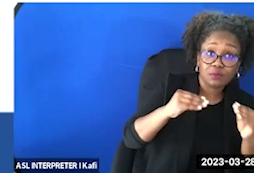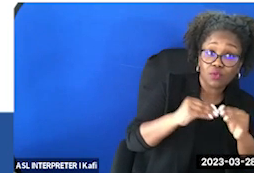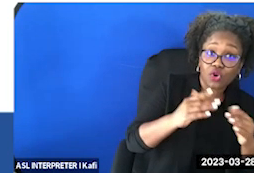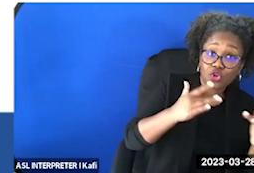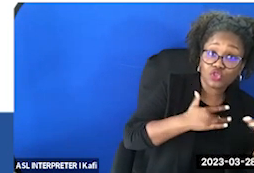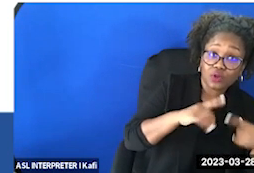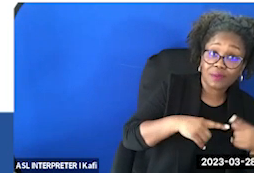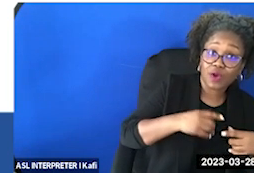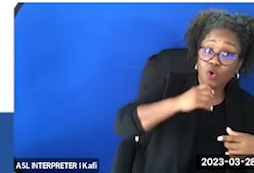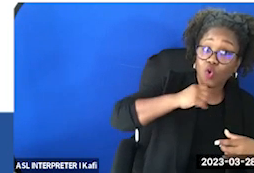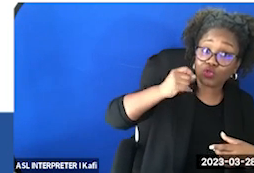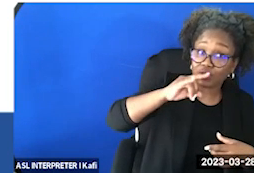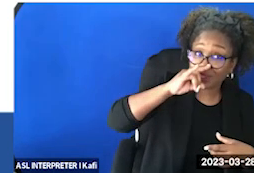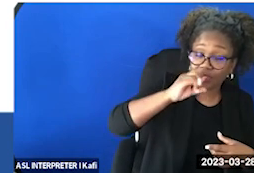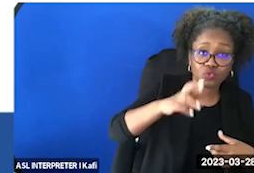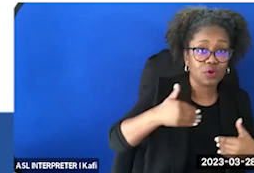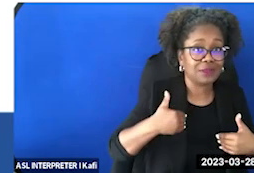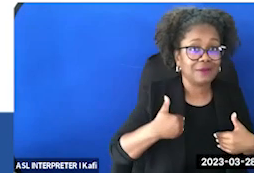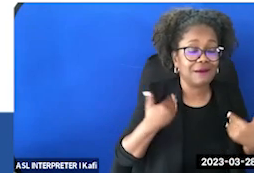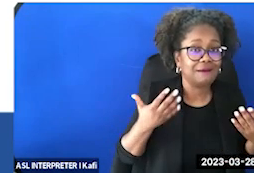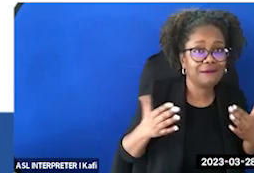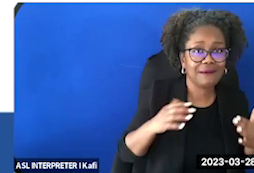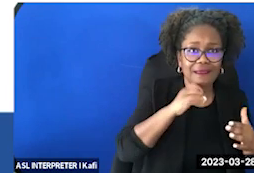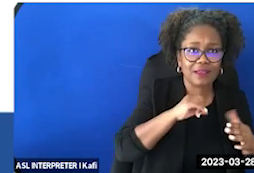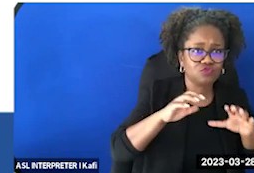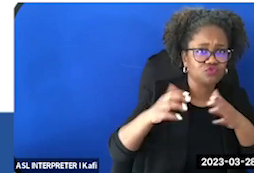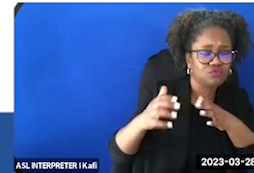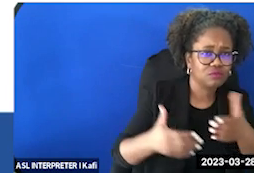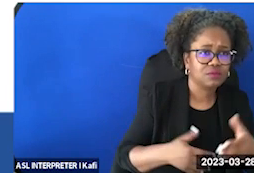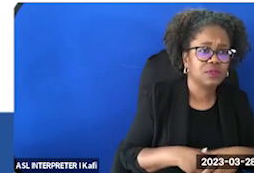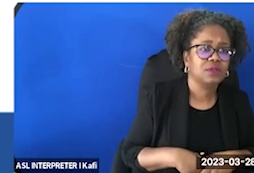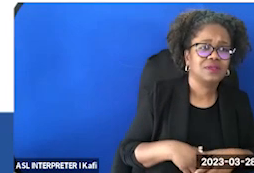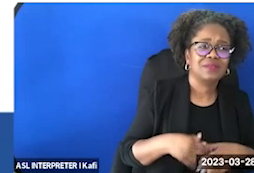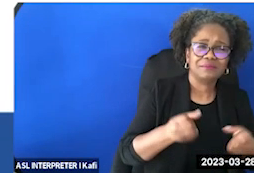Debbie Stine, Science & Technology Policy Academy: you know that's the decisions that are very scientifically based Debbie Stine, Science & Technology Policy Academy: where it'd be good.